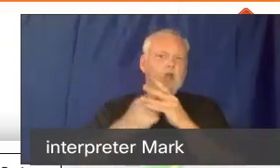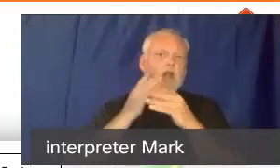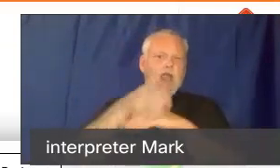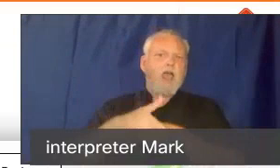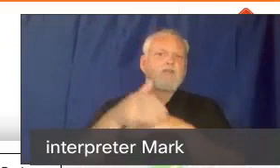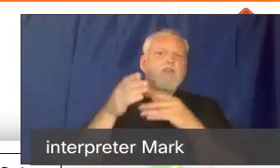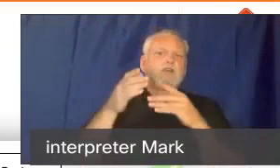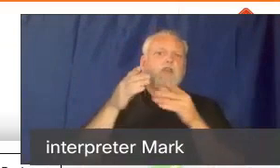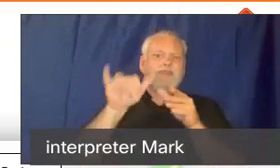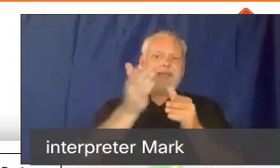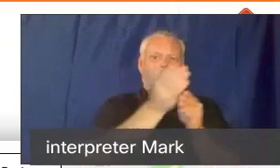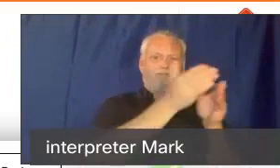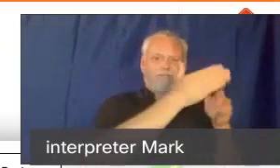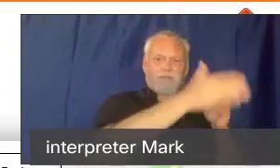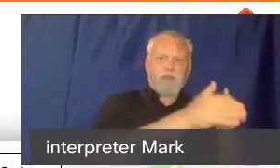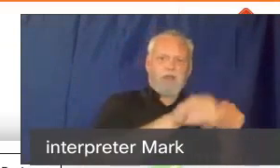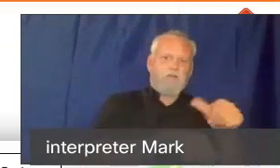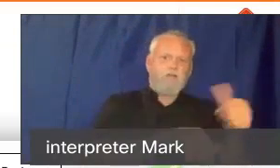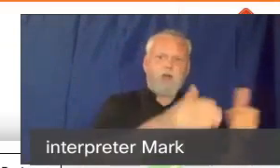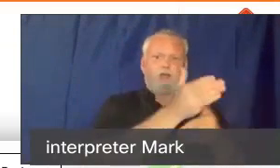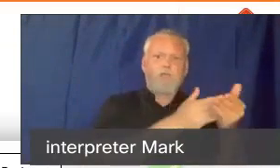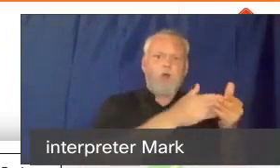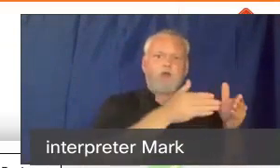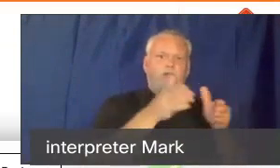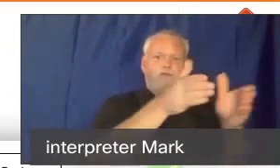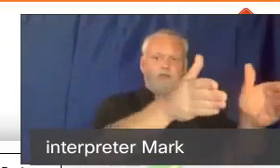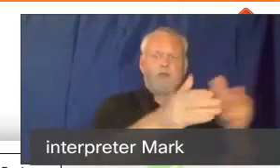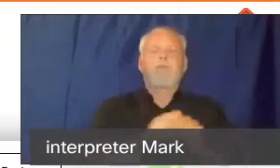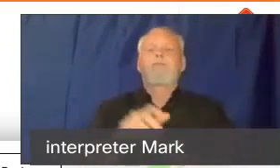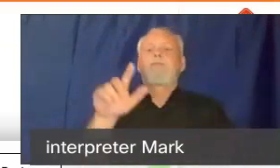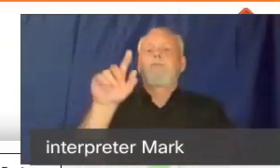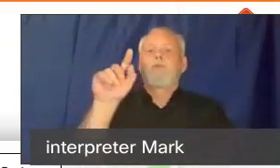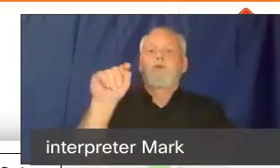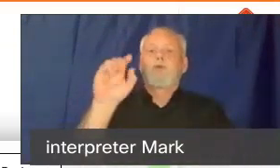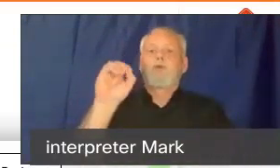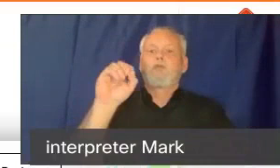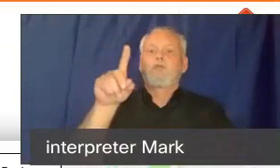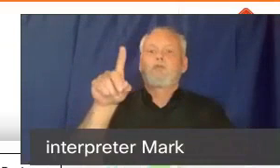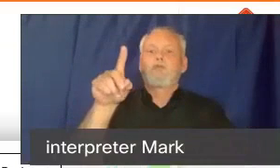Trail and then in the Tacoma area, we're working on starting a new.